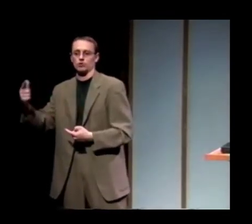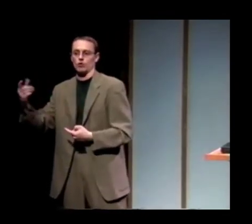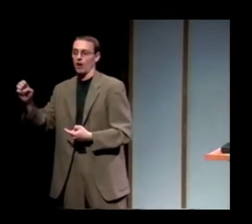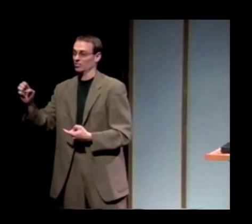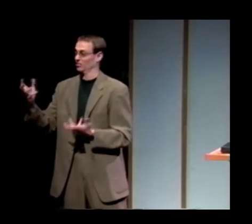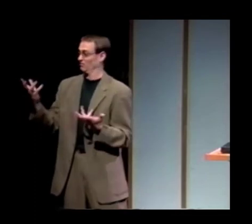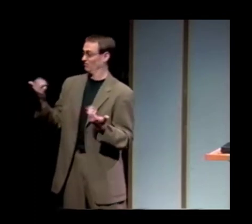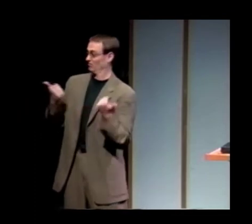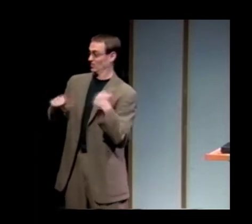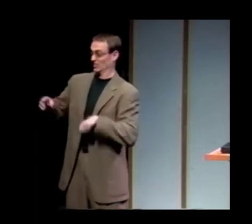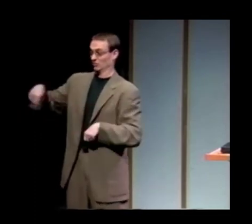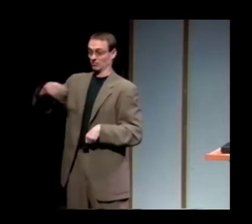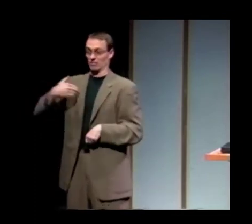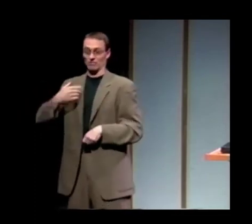AND WE'RE TALK ABOUT MONTAGE.